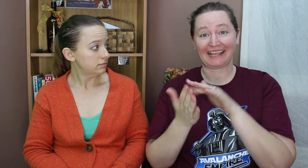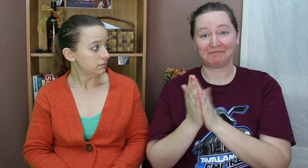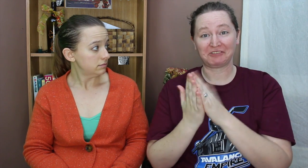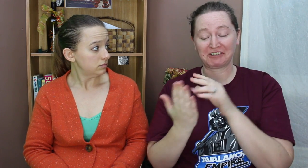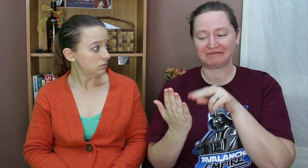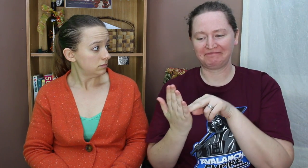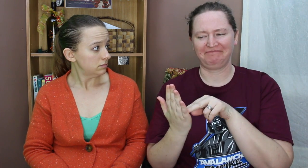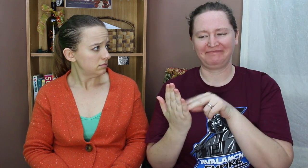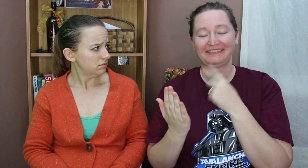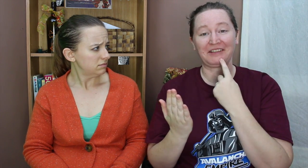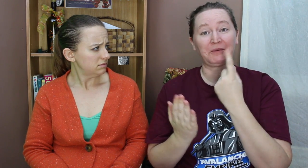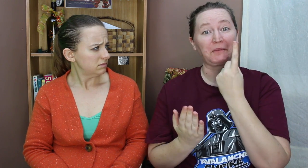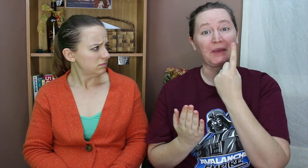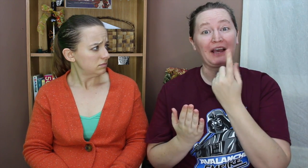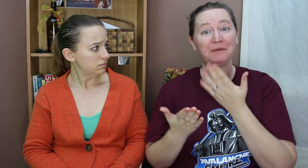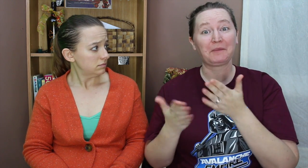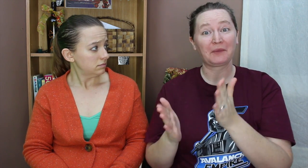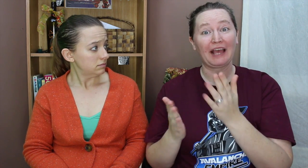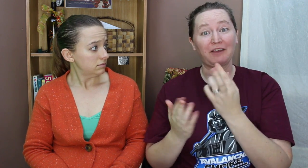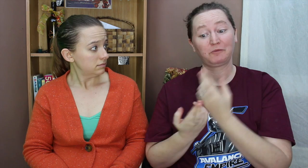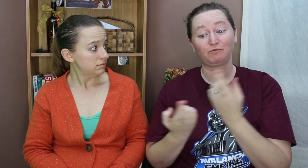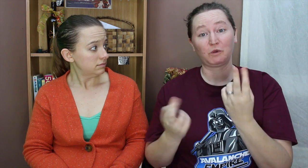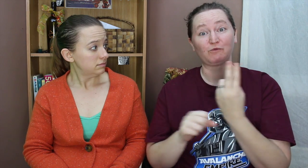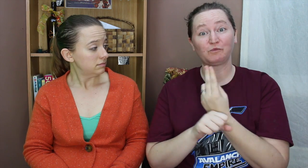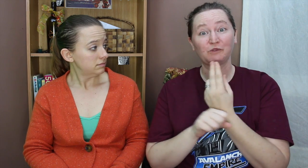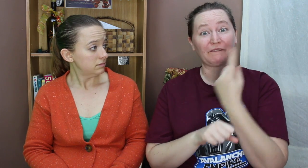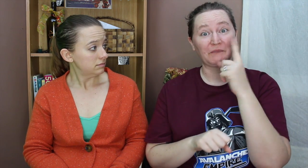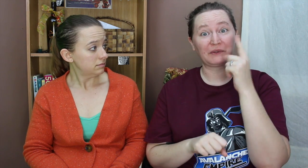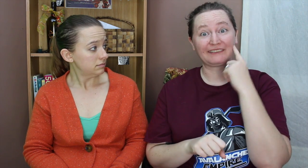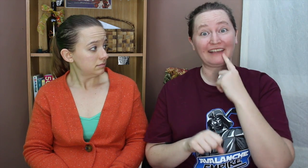and on the test she was looking at the book and one of the ways, one of the